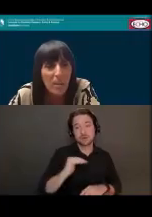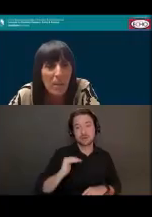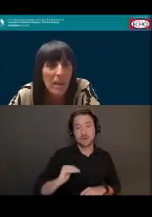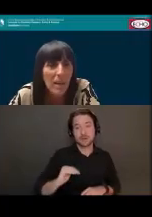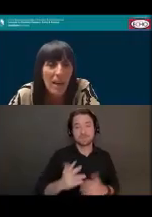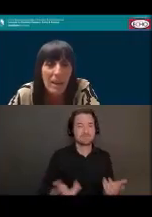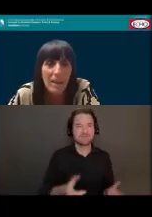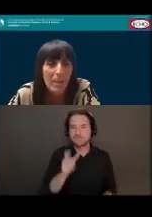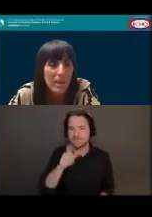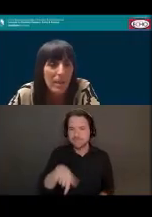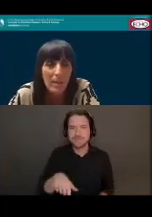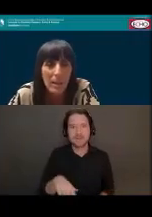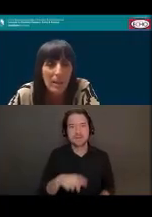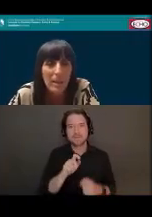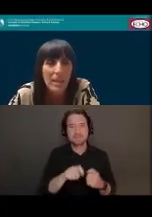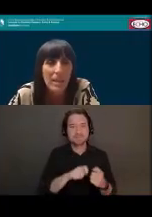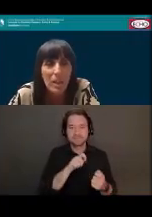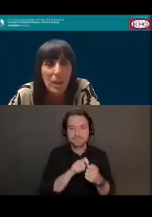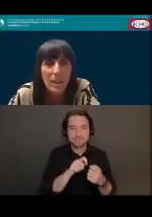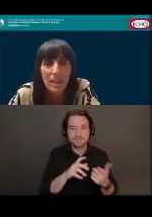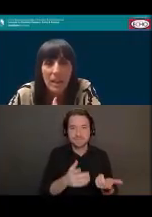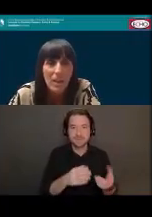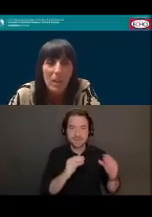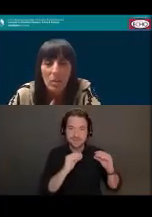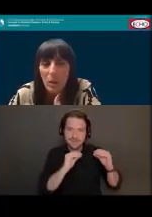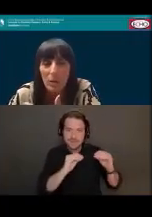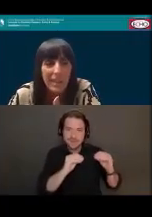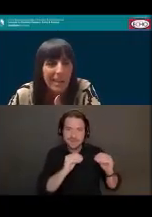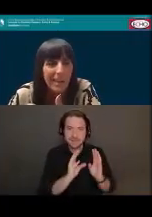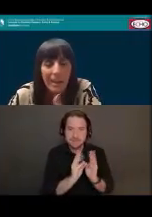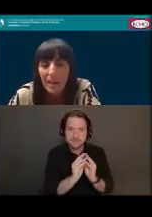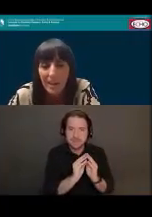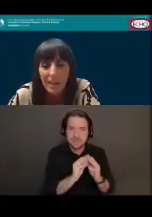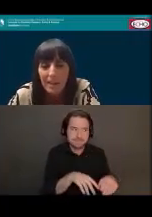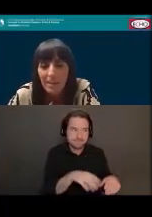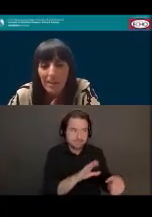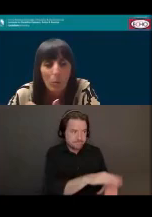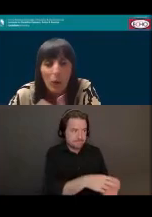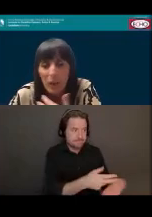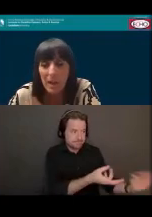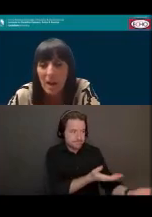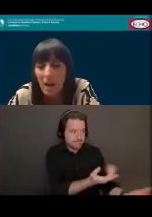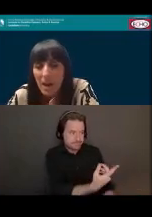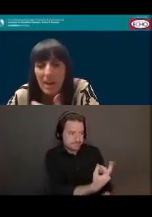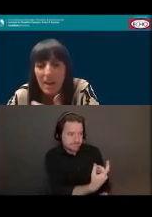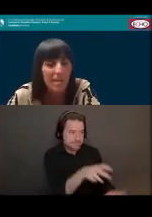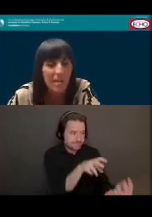be a specific T. Teaching session where we are working on,